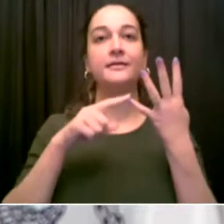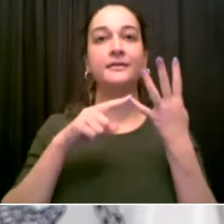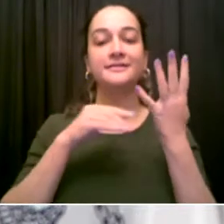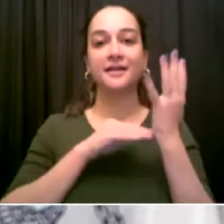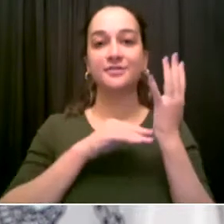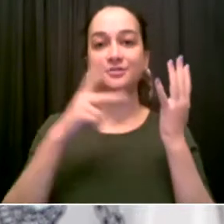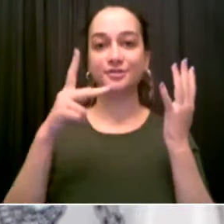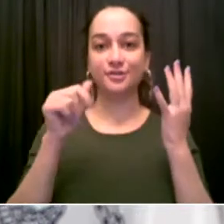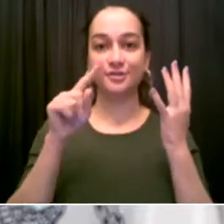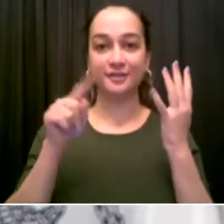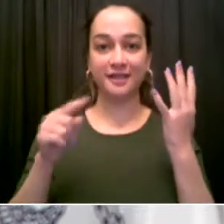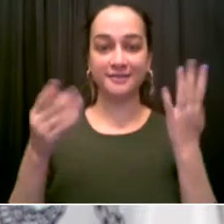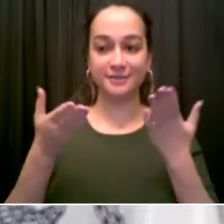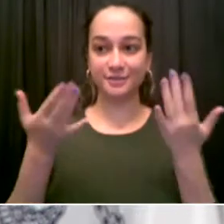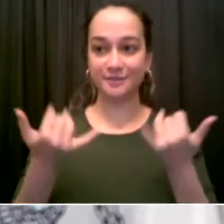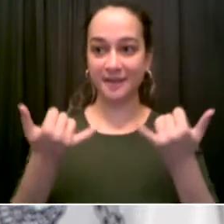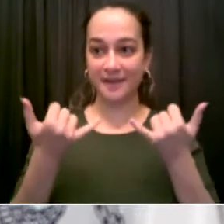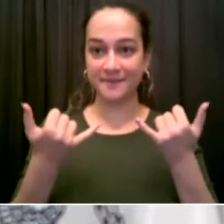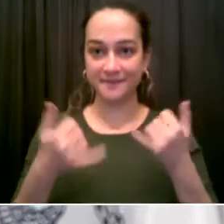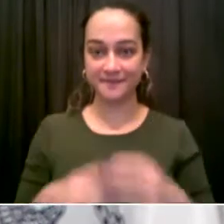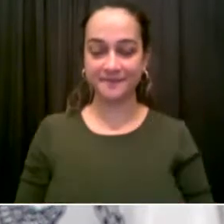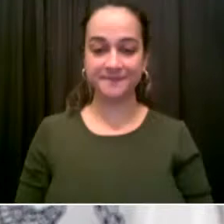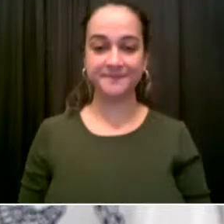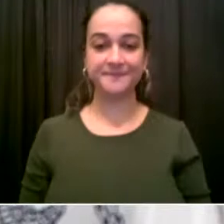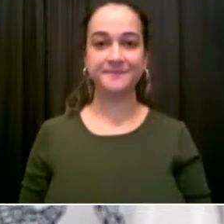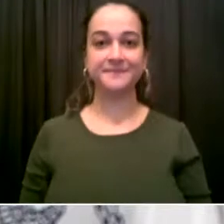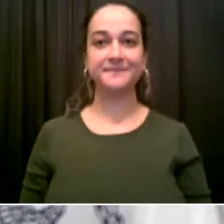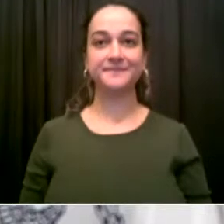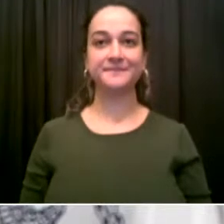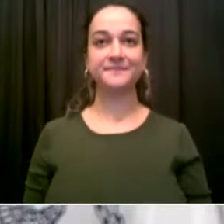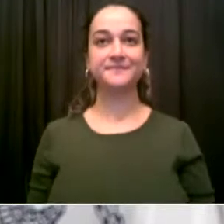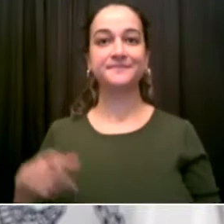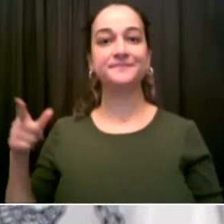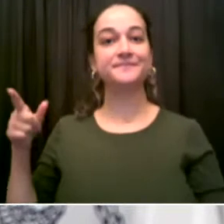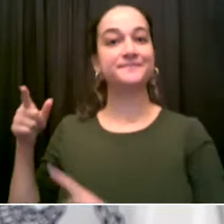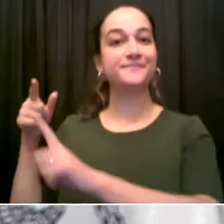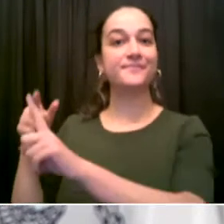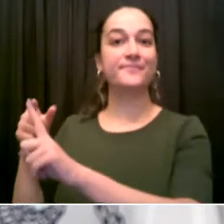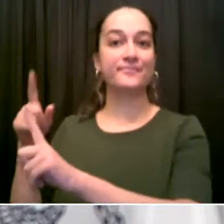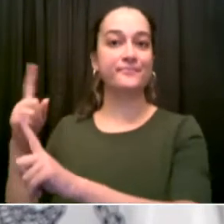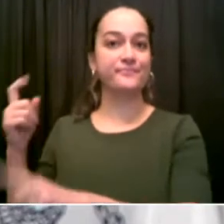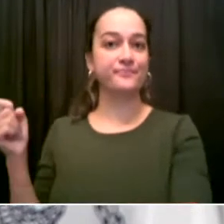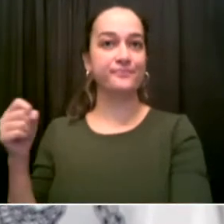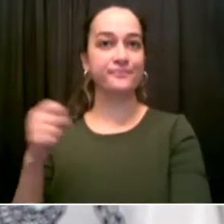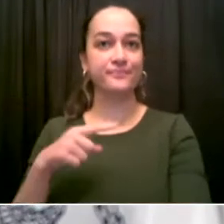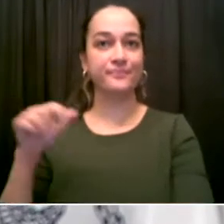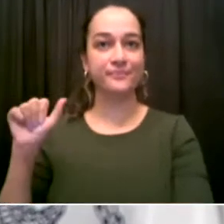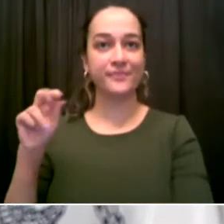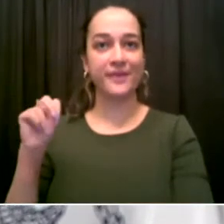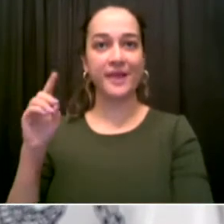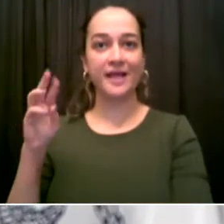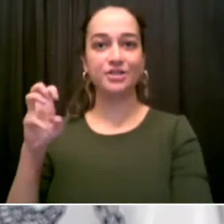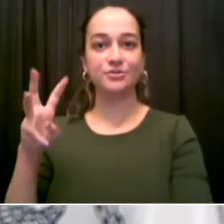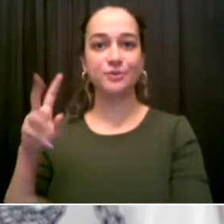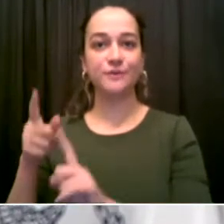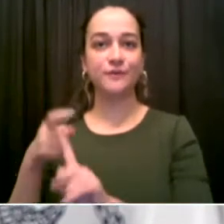COMMISSIONR.E